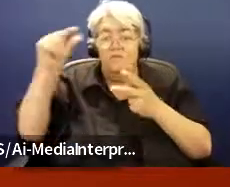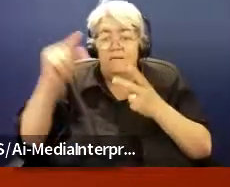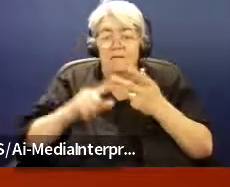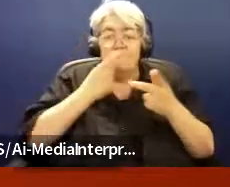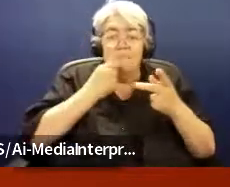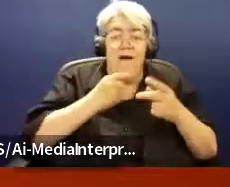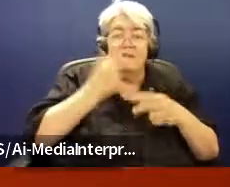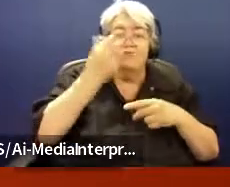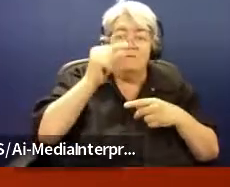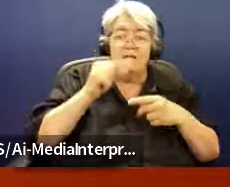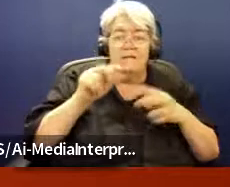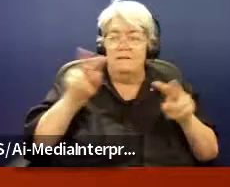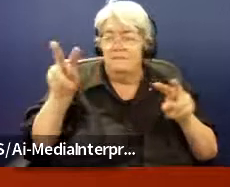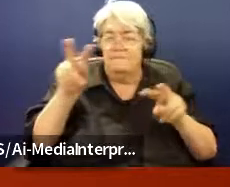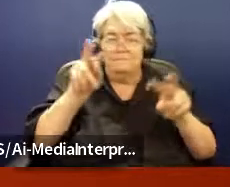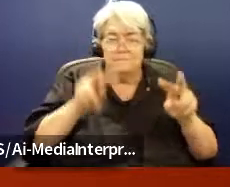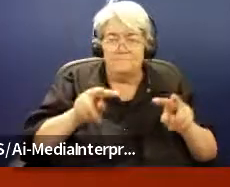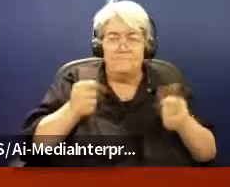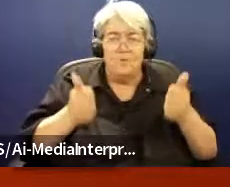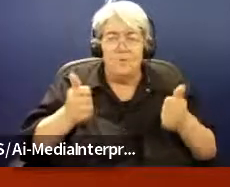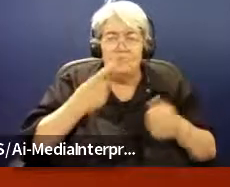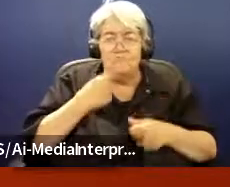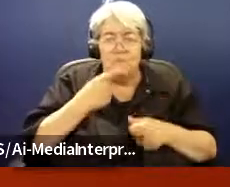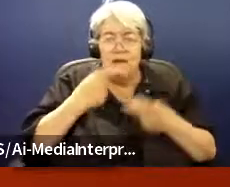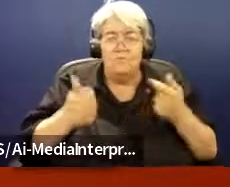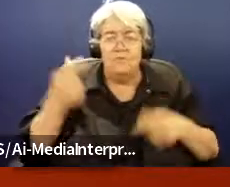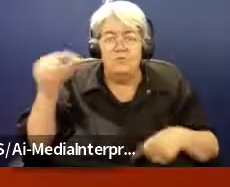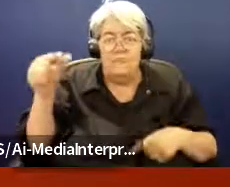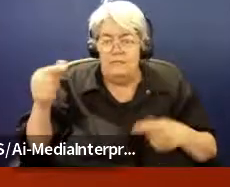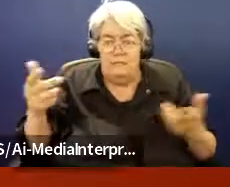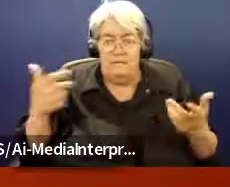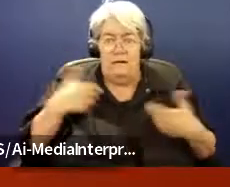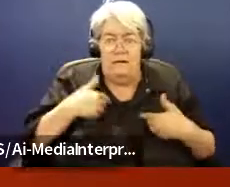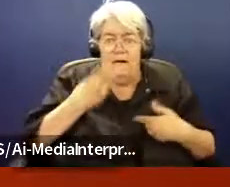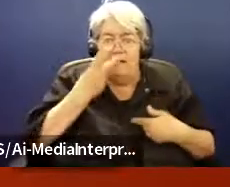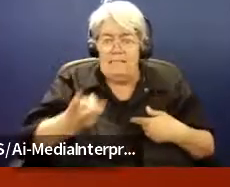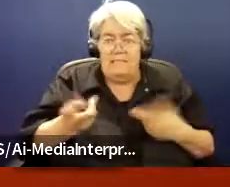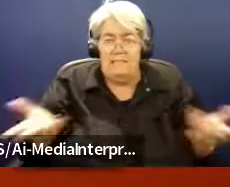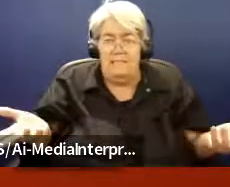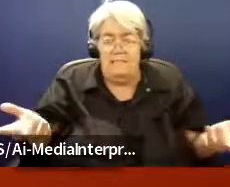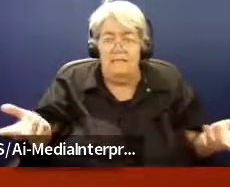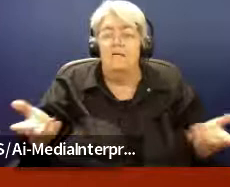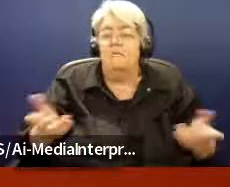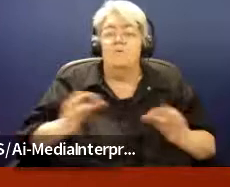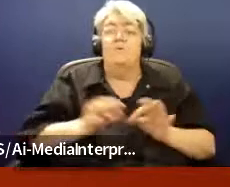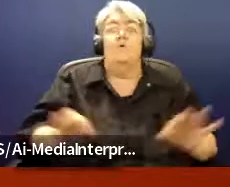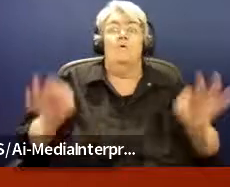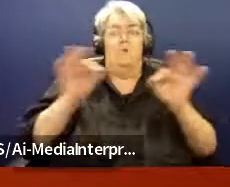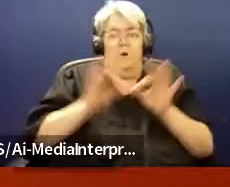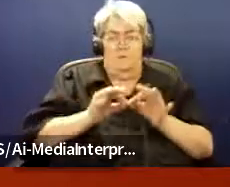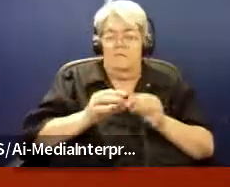What happens if you don't know what red looks like? What happens if you can't see the submit button? What